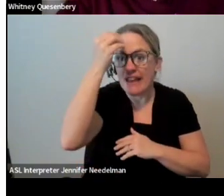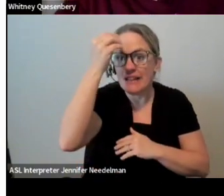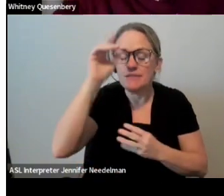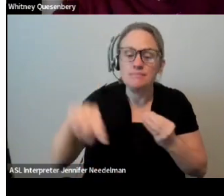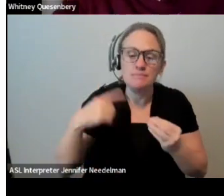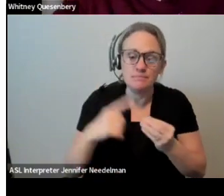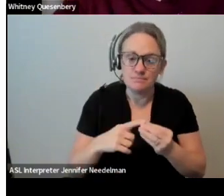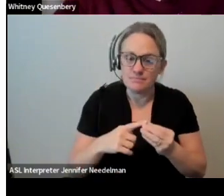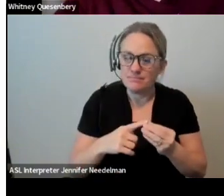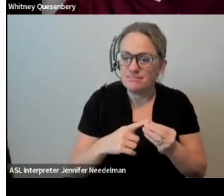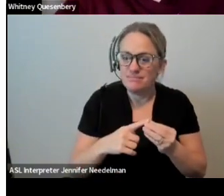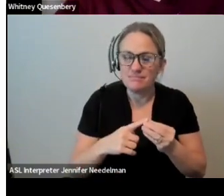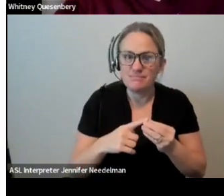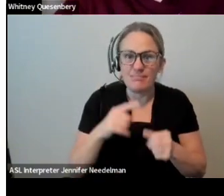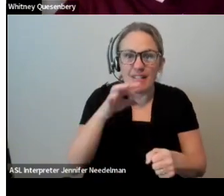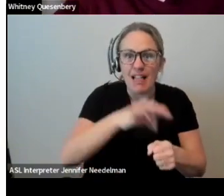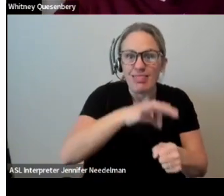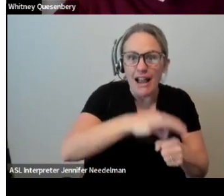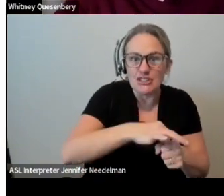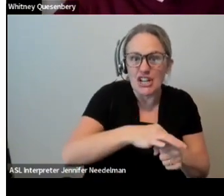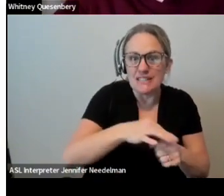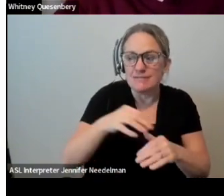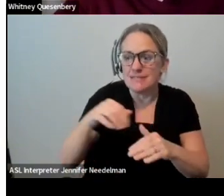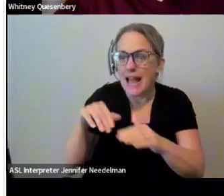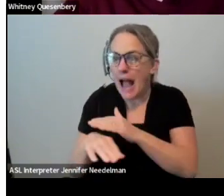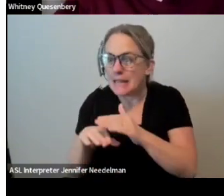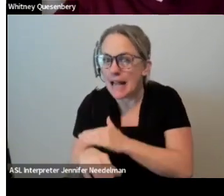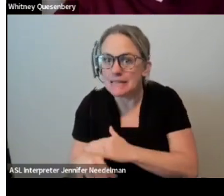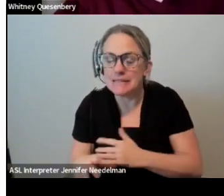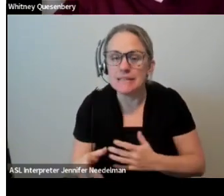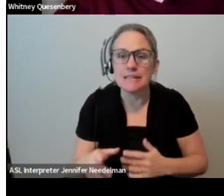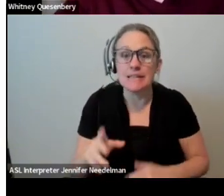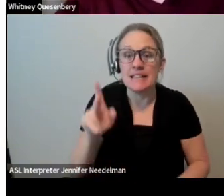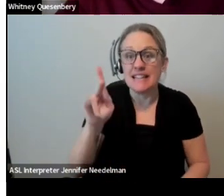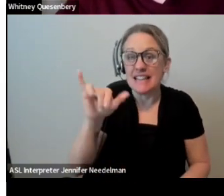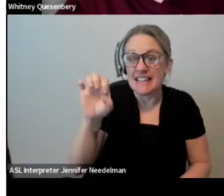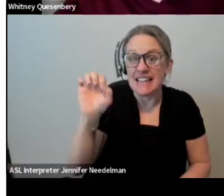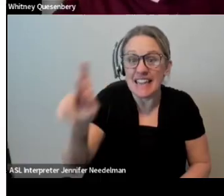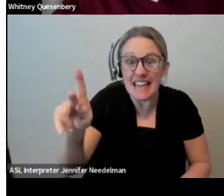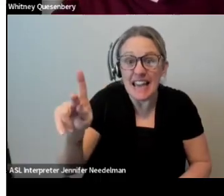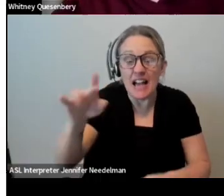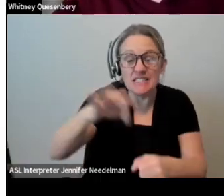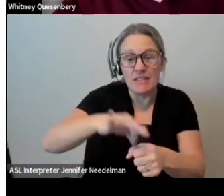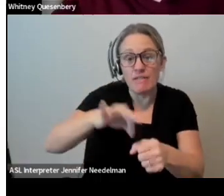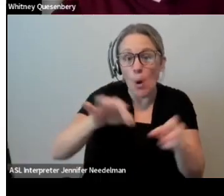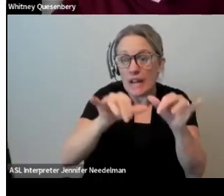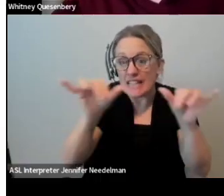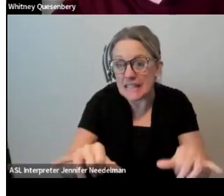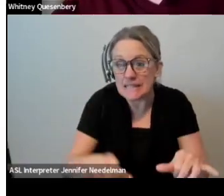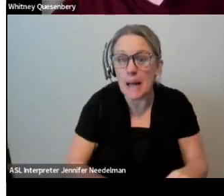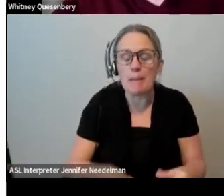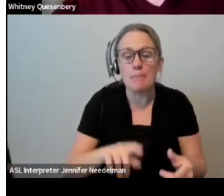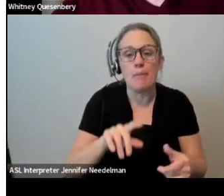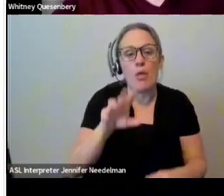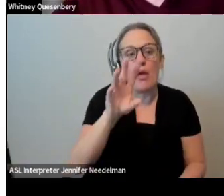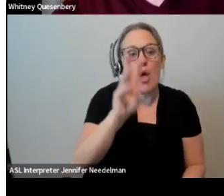all the things that election has to do from the kiosk like voting systems to the information and websites that help people know how and where to vote.